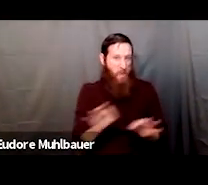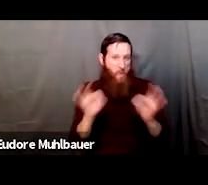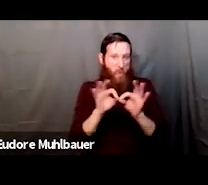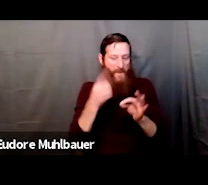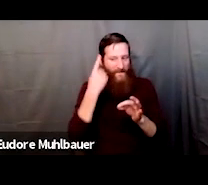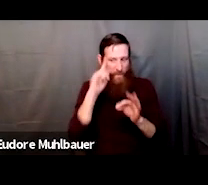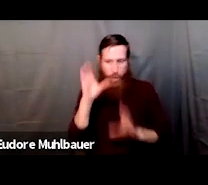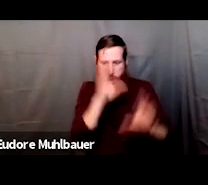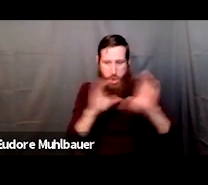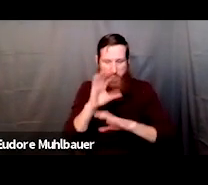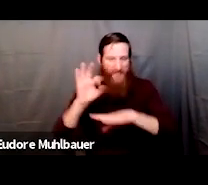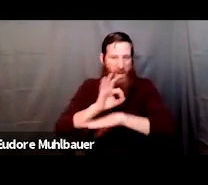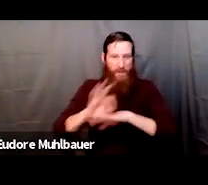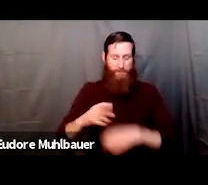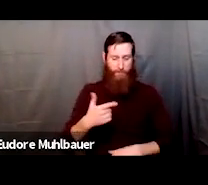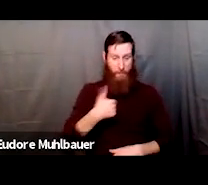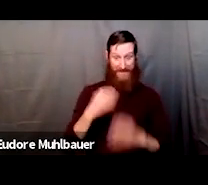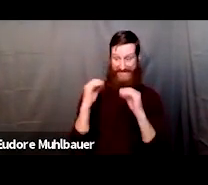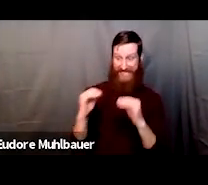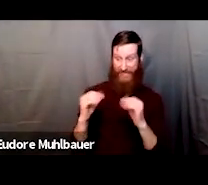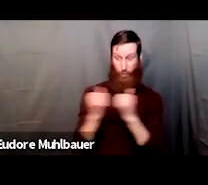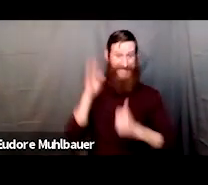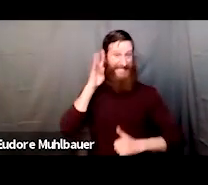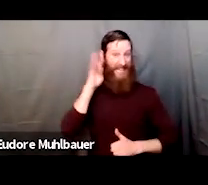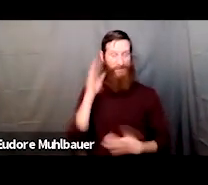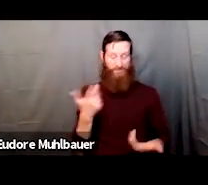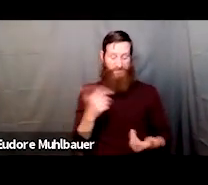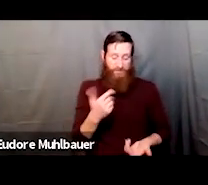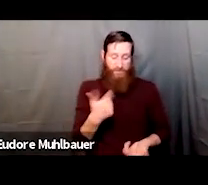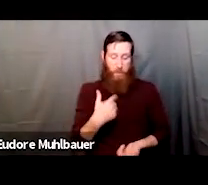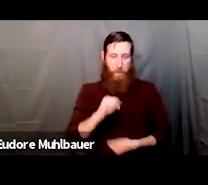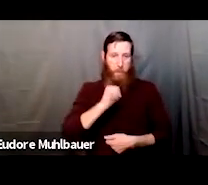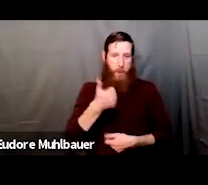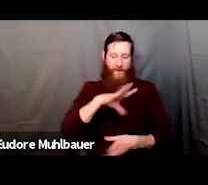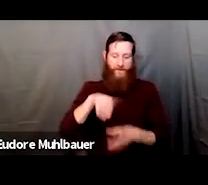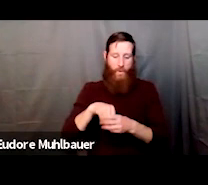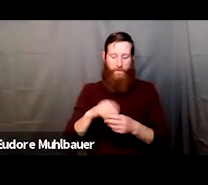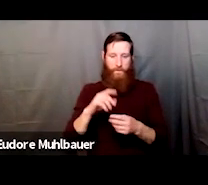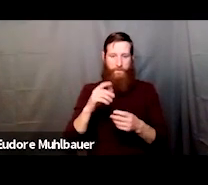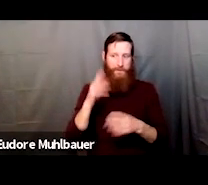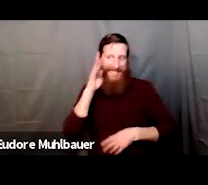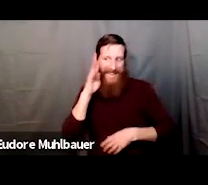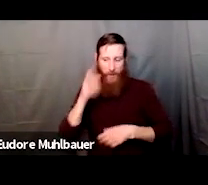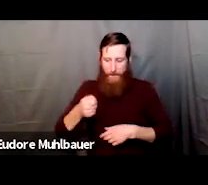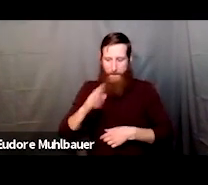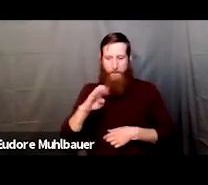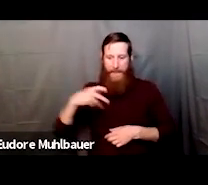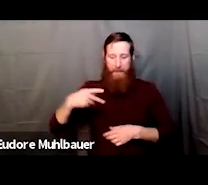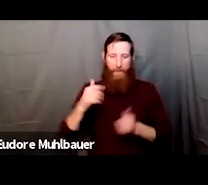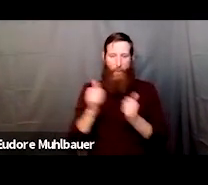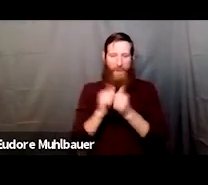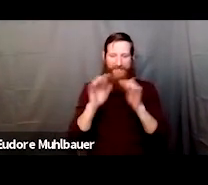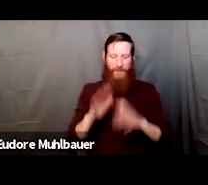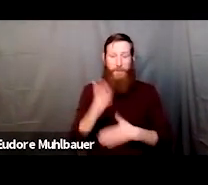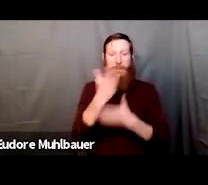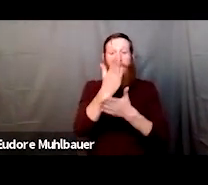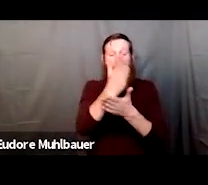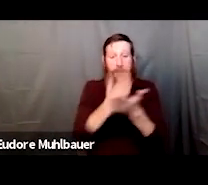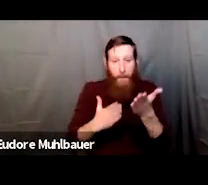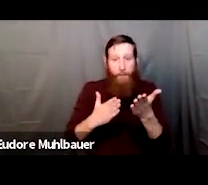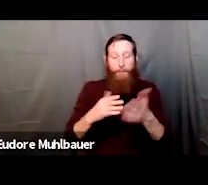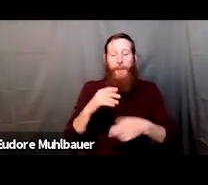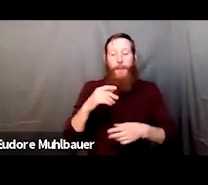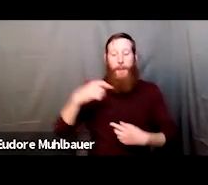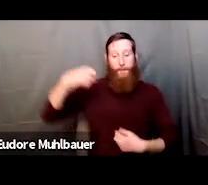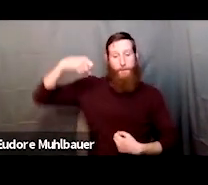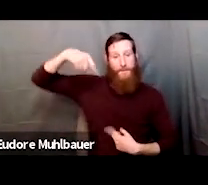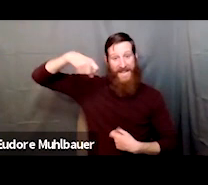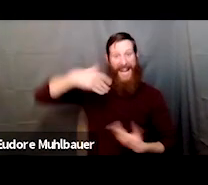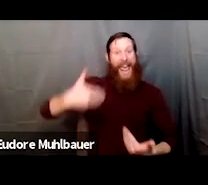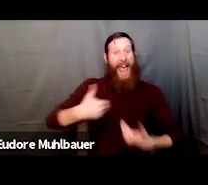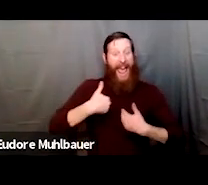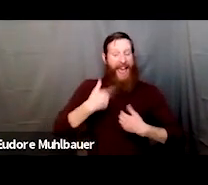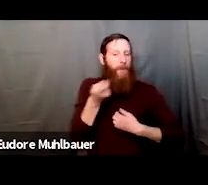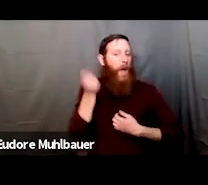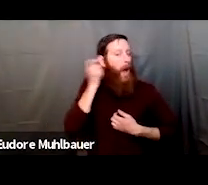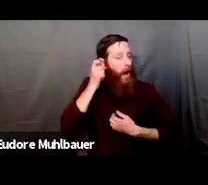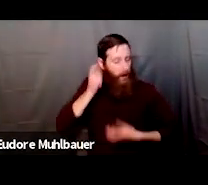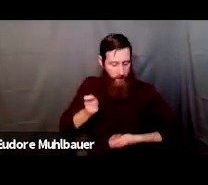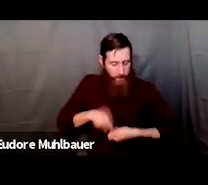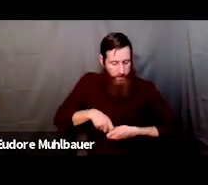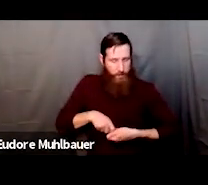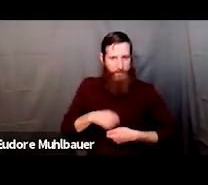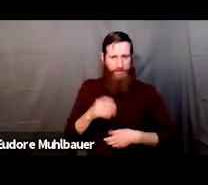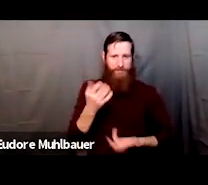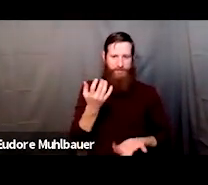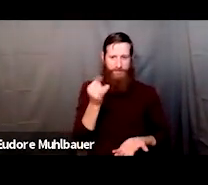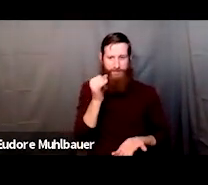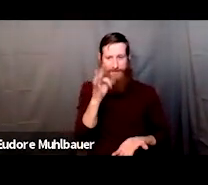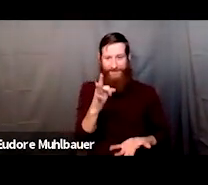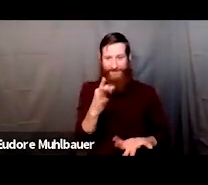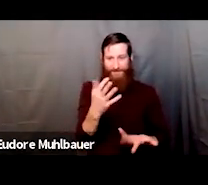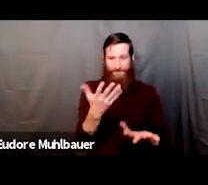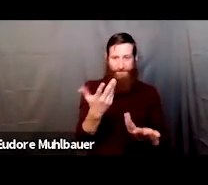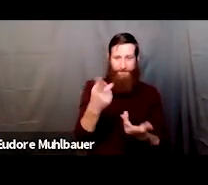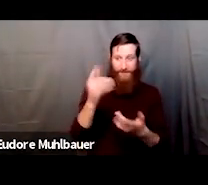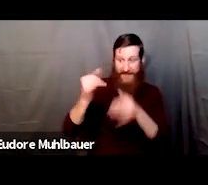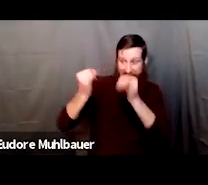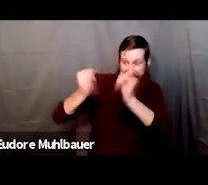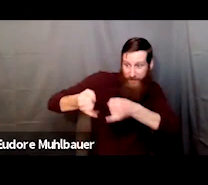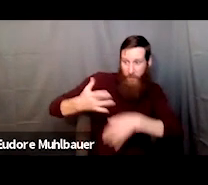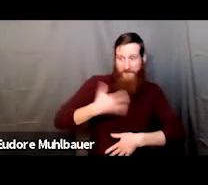I don't teach using the sound as one of the tools when I teach avalanche rescue. Some beacons have a headphone jack.